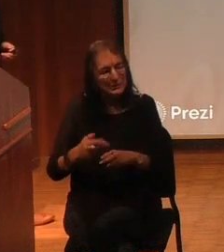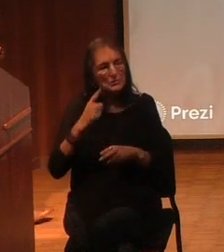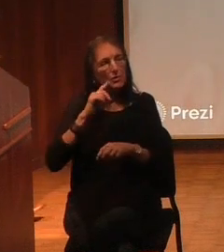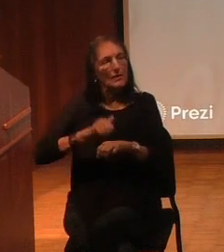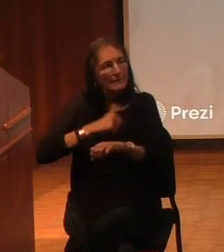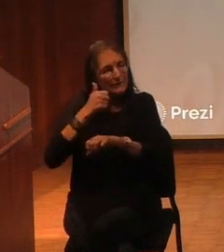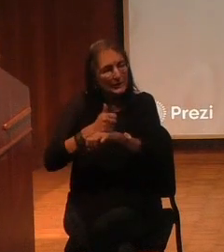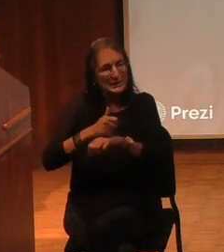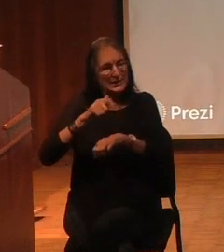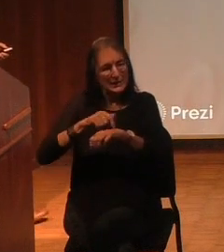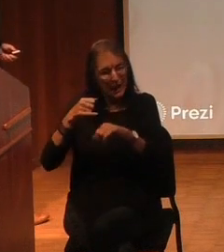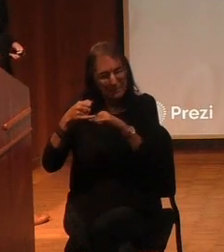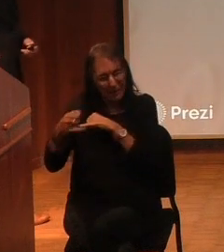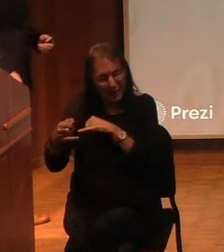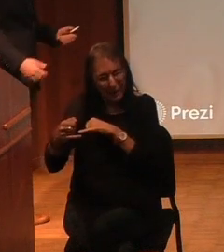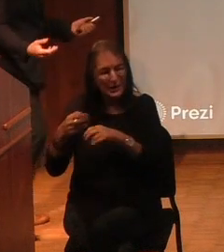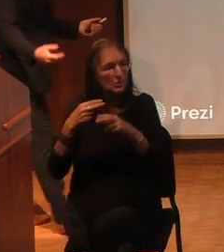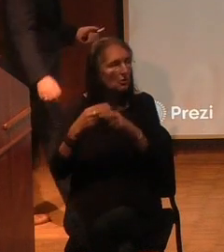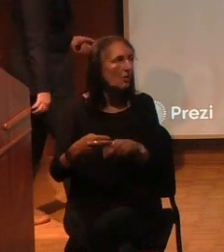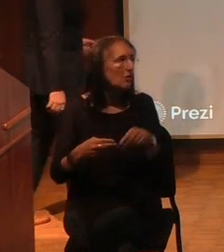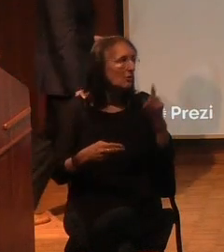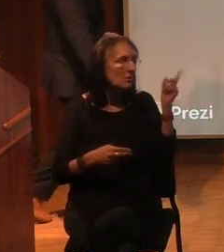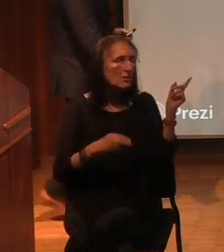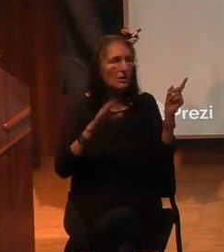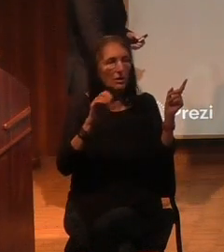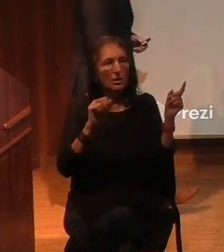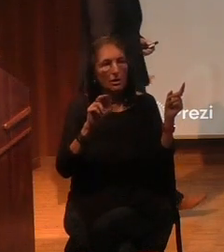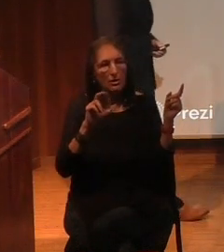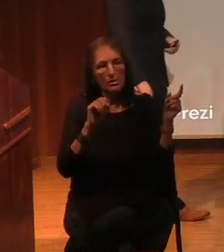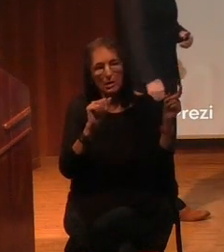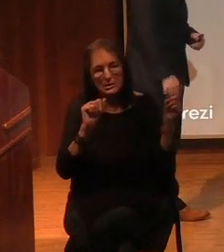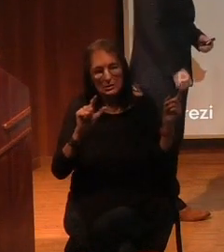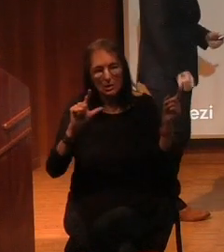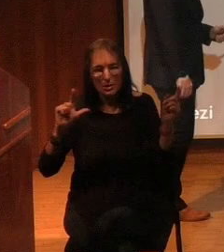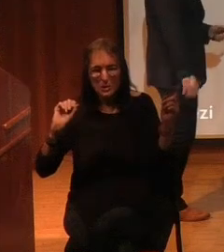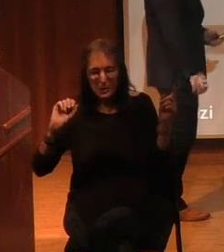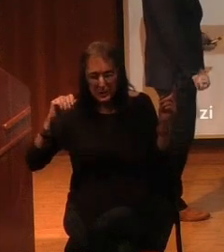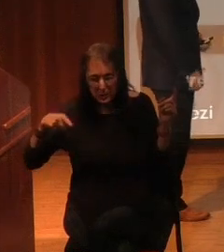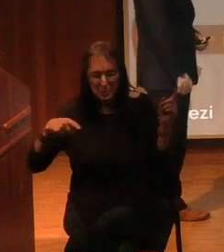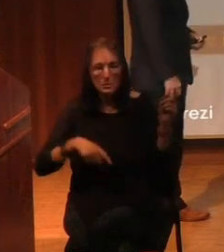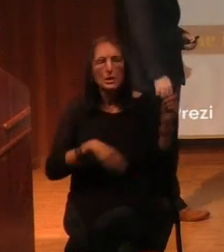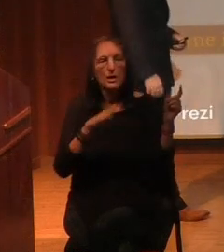it's been known as the Causal Loop, the Bootstrap Paradox, which I'll talk about, the Predestination Paradox,